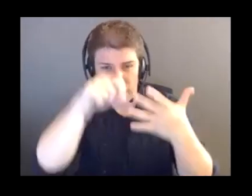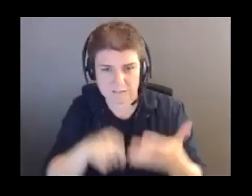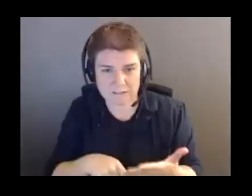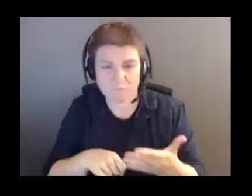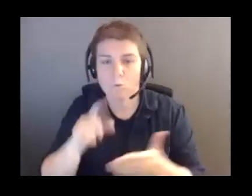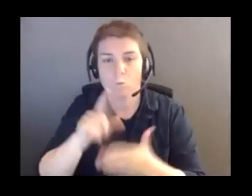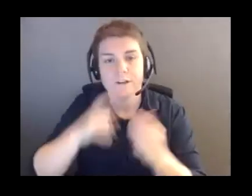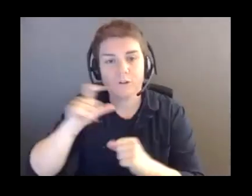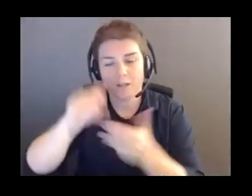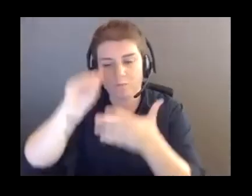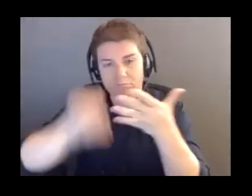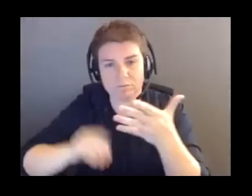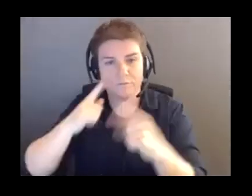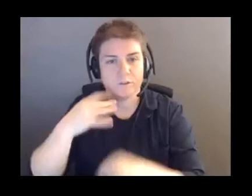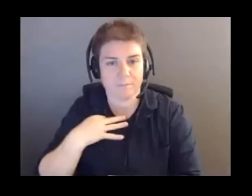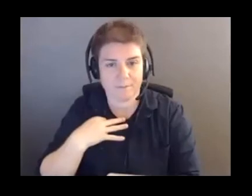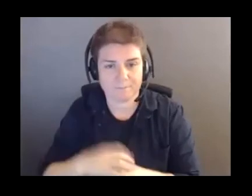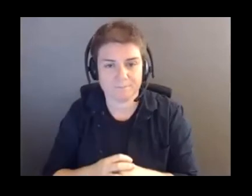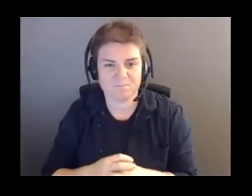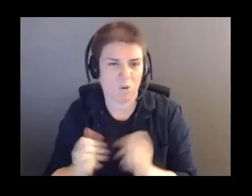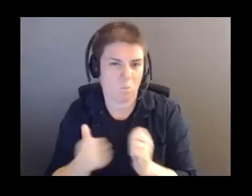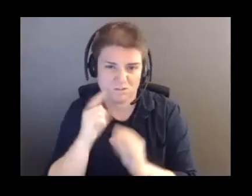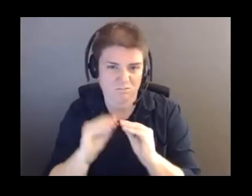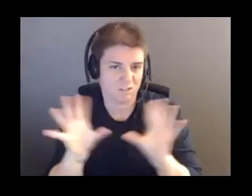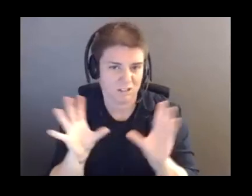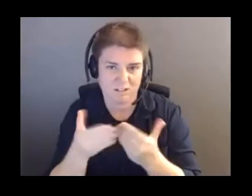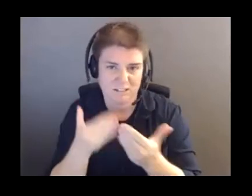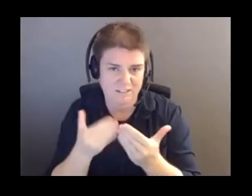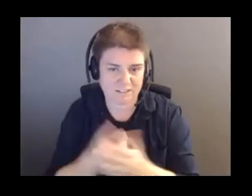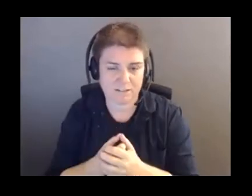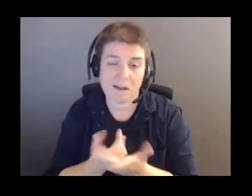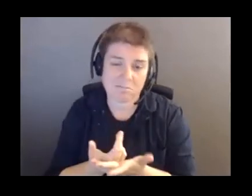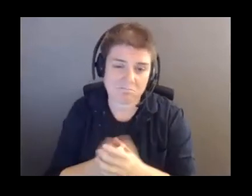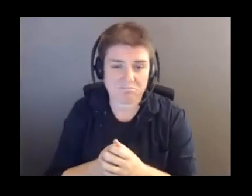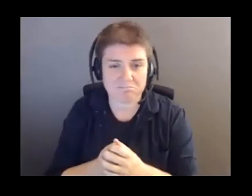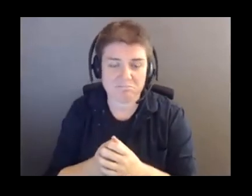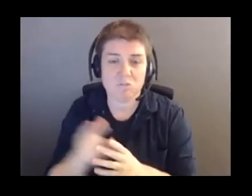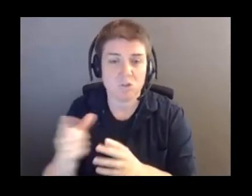the application. Most of it is very straightforward but as always, you can reach out to me with